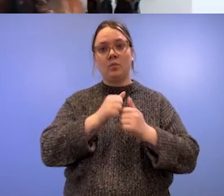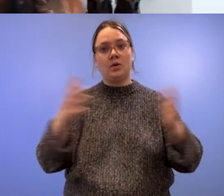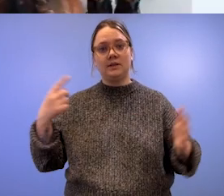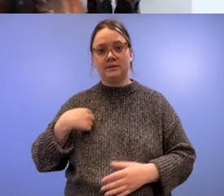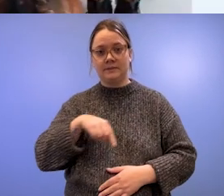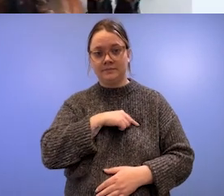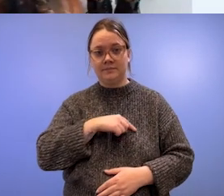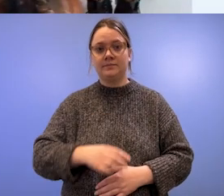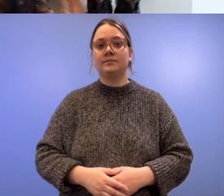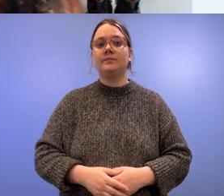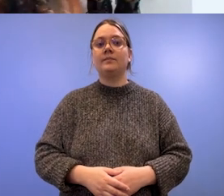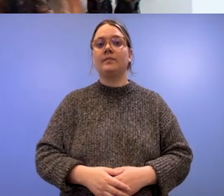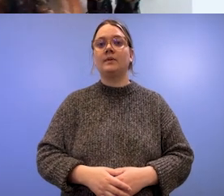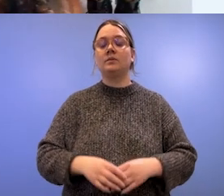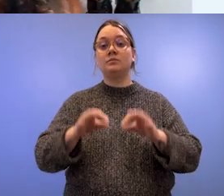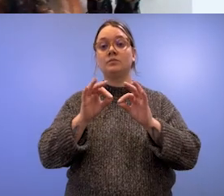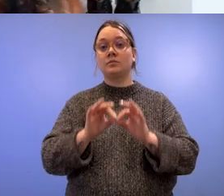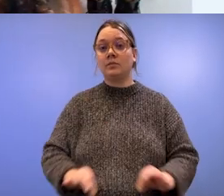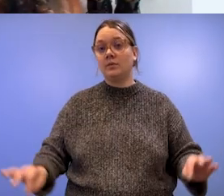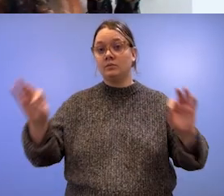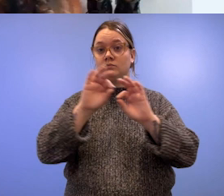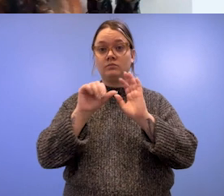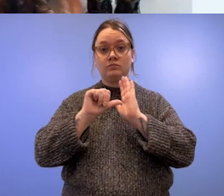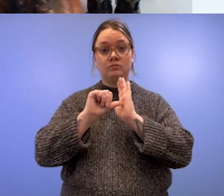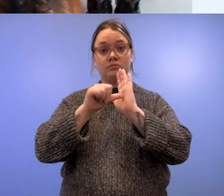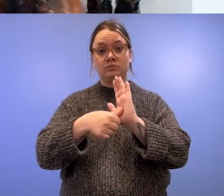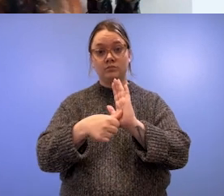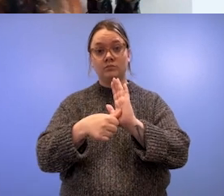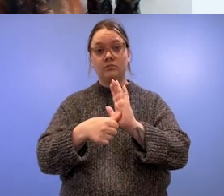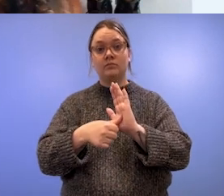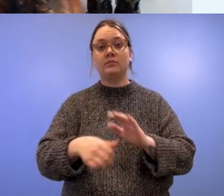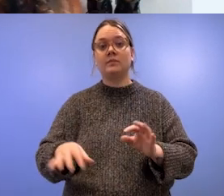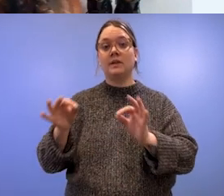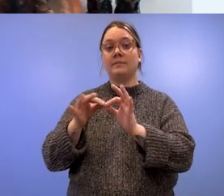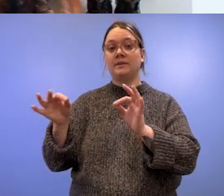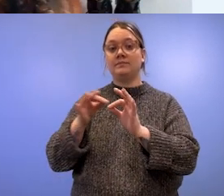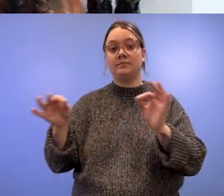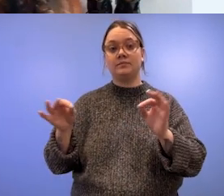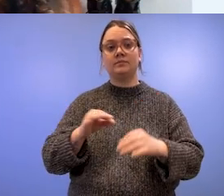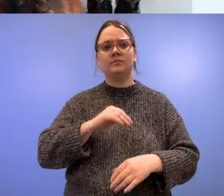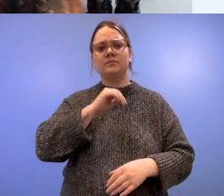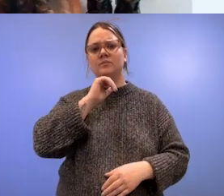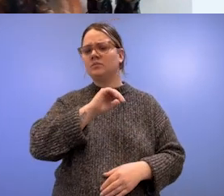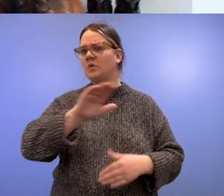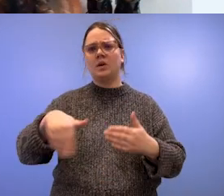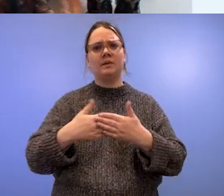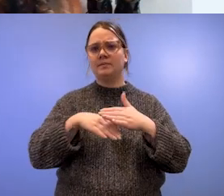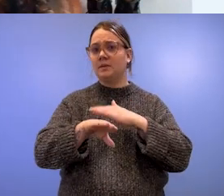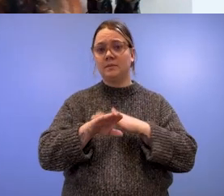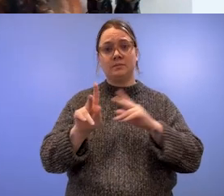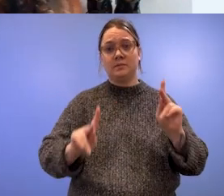Okay, so an important note on language, not all people with accessibility needs